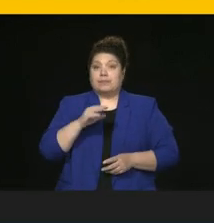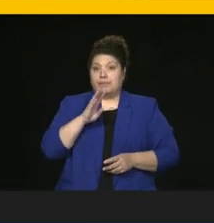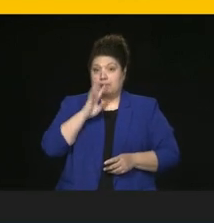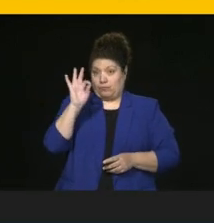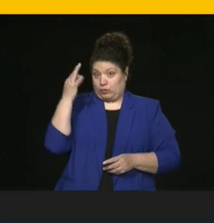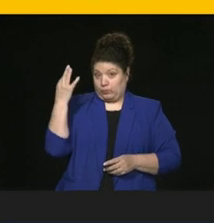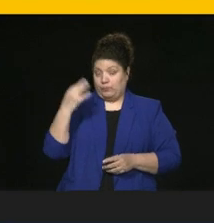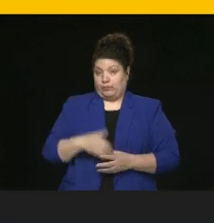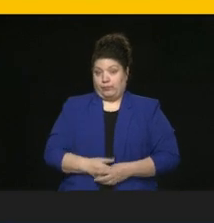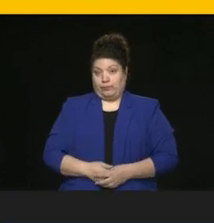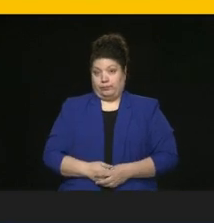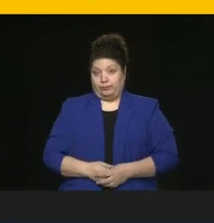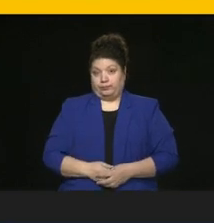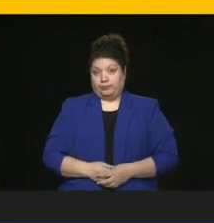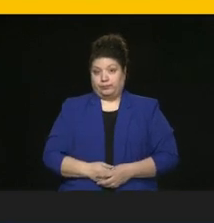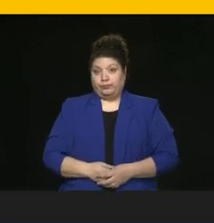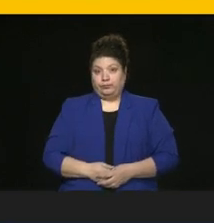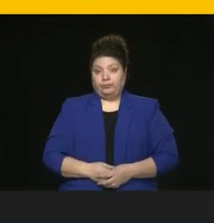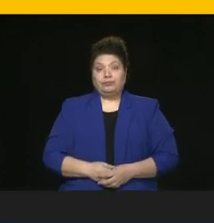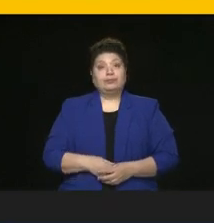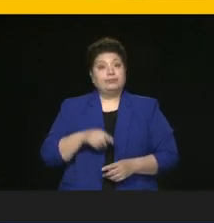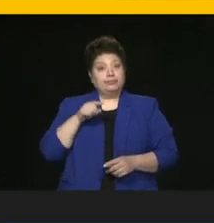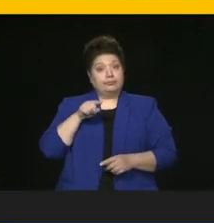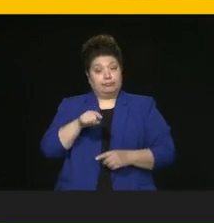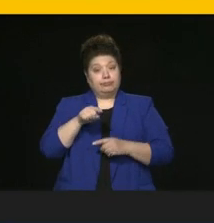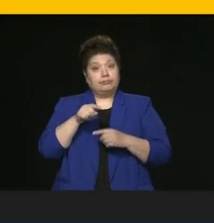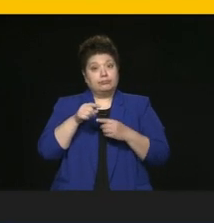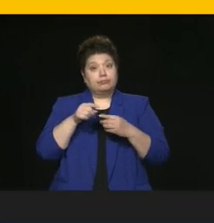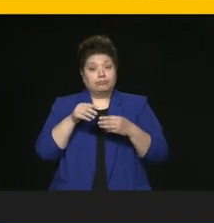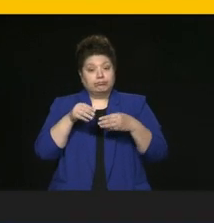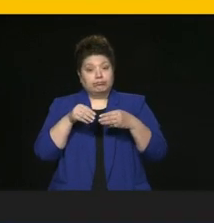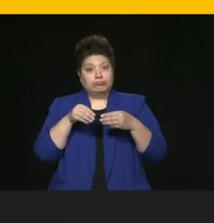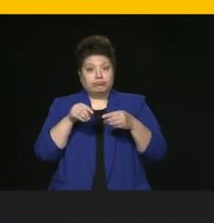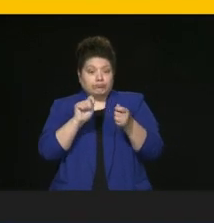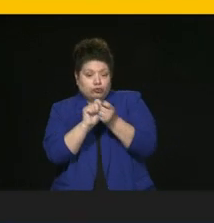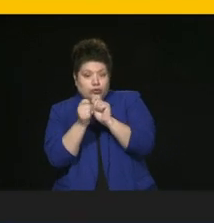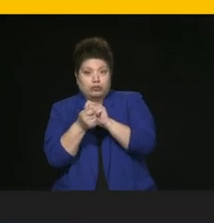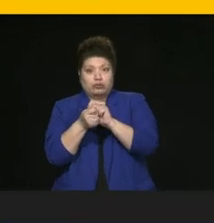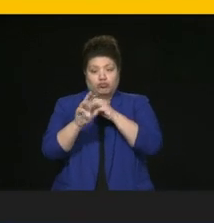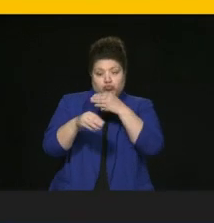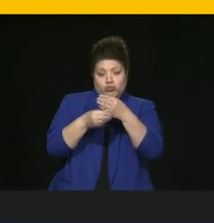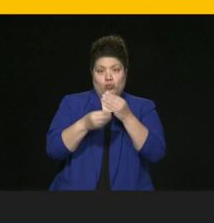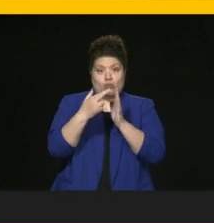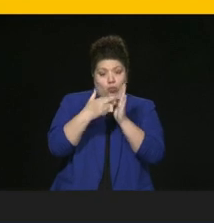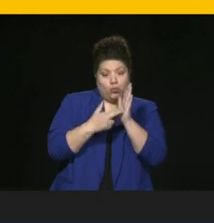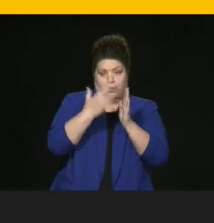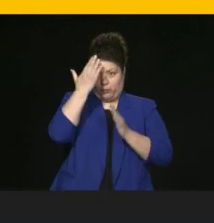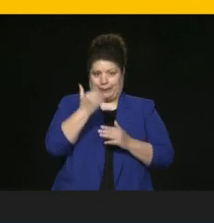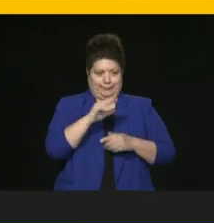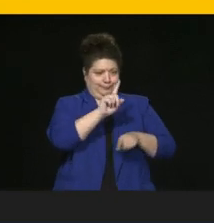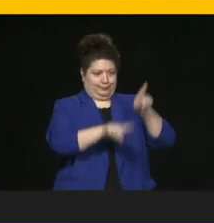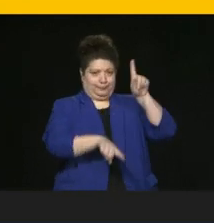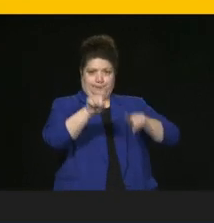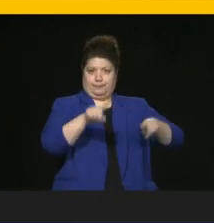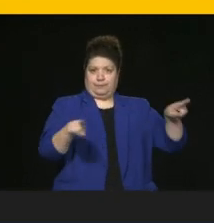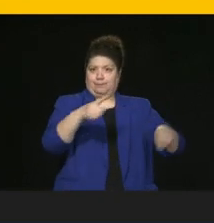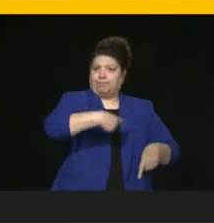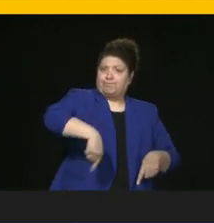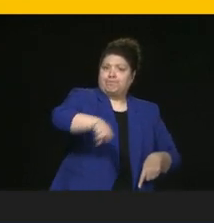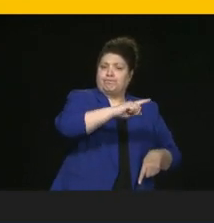THEIR E.I. BENEFITS. [Speaking French][Voice of Interpreter] THESE CHANGES REFLECT THE DIFFERENT REALITIES THAT WORKING CANADIANS ARE